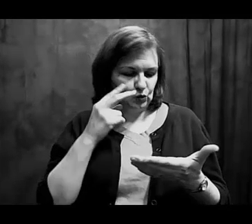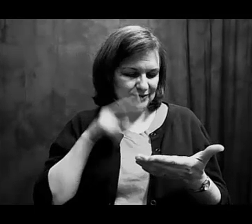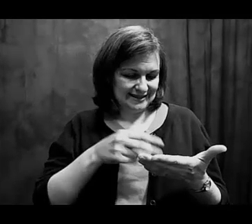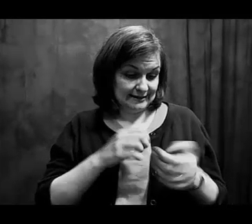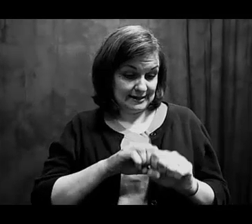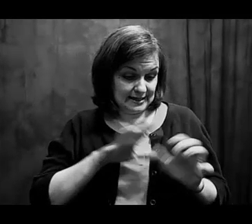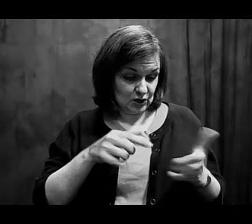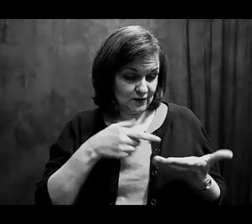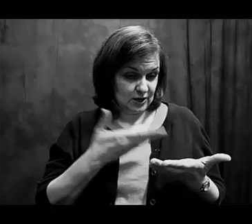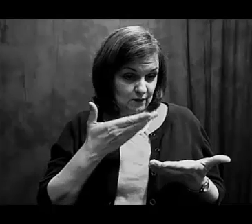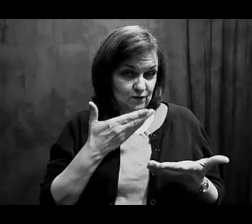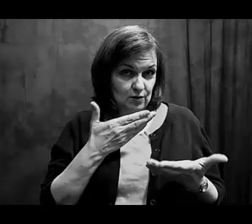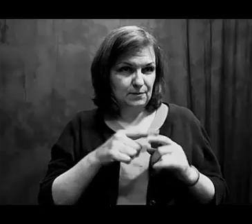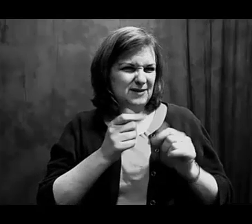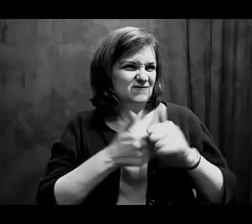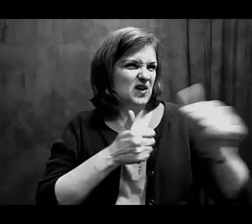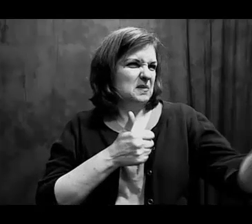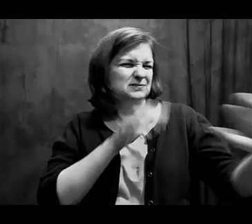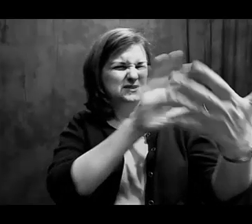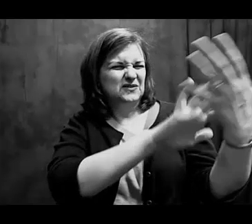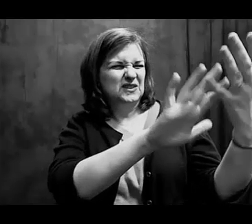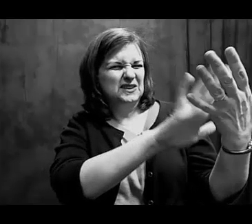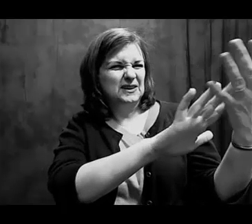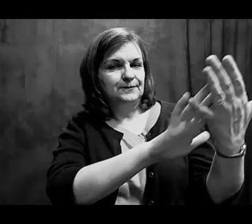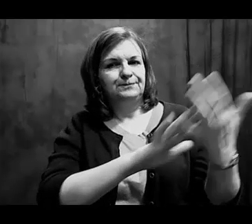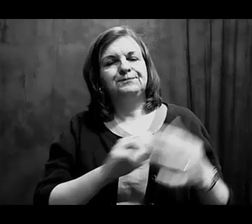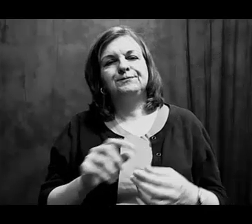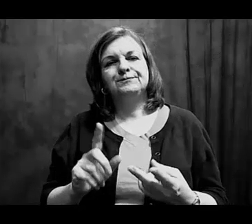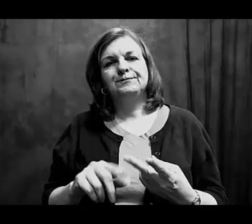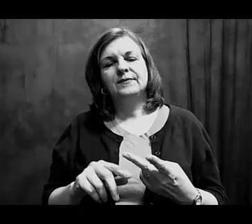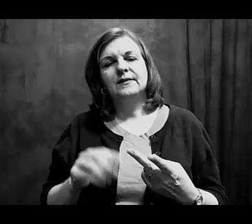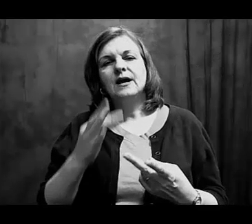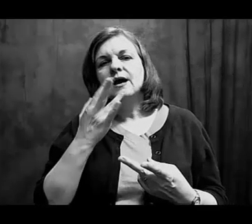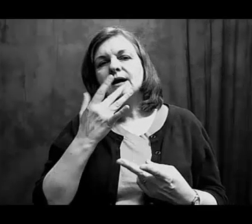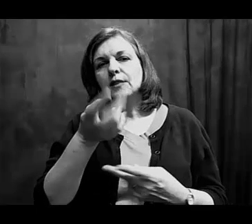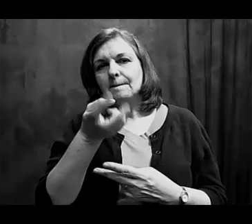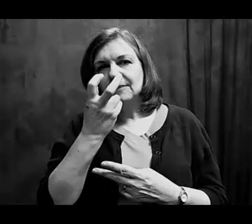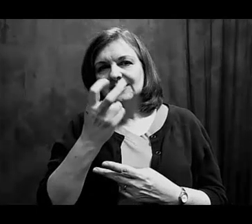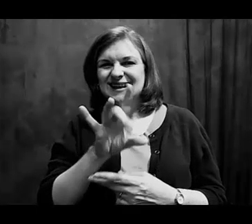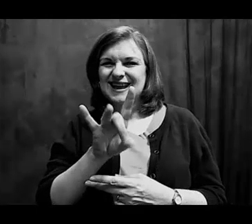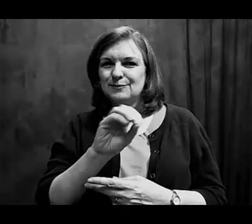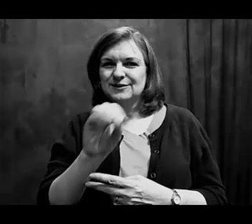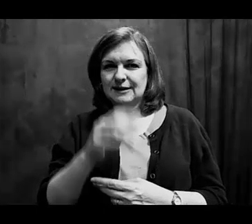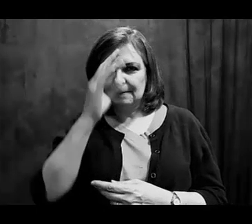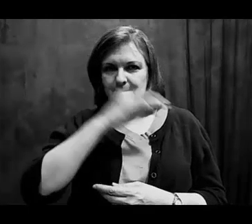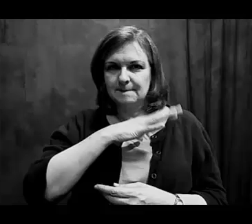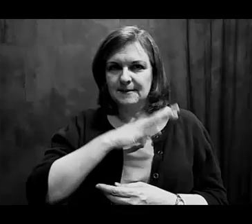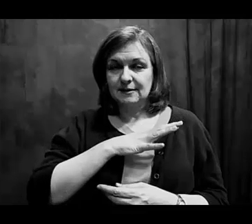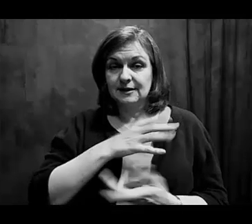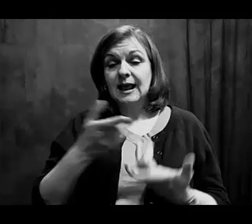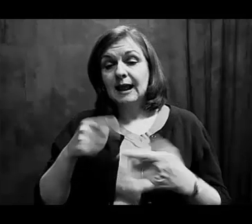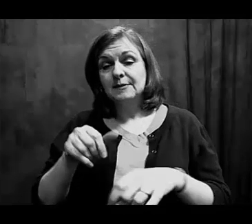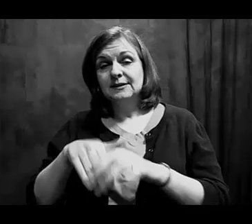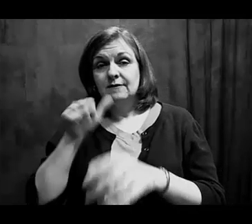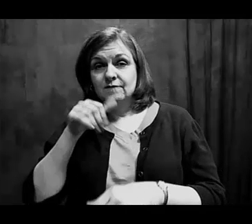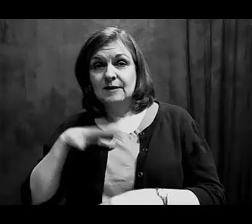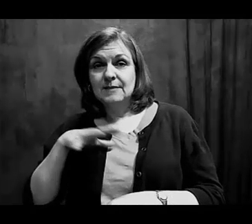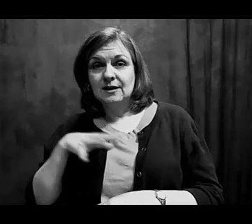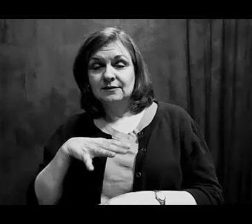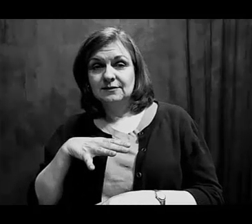Colorblindness in about 8% of our males and it does occur and females it's carried on the "X" chromosome